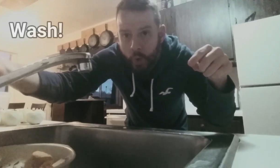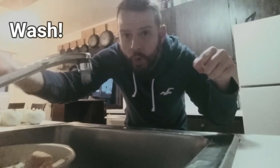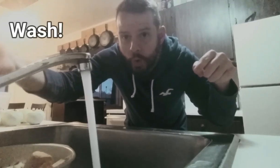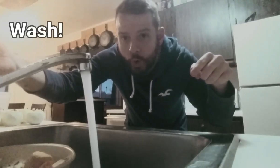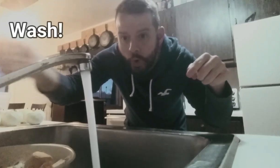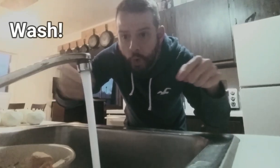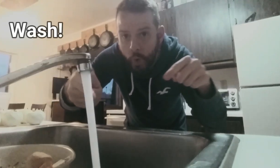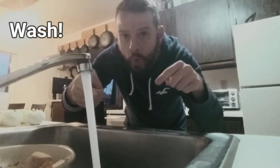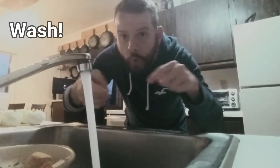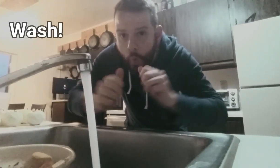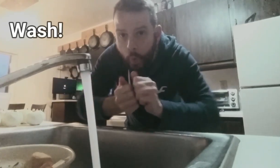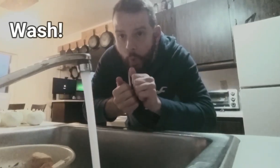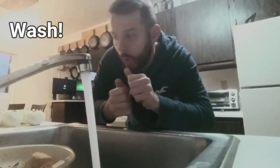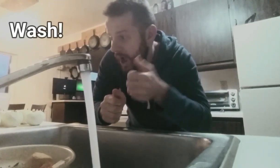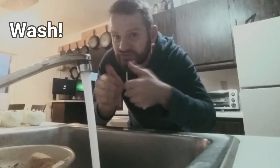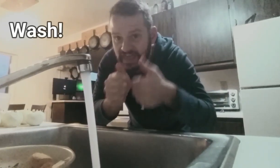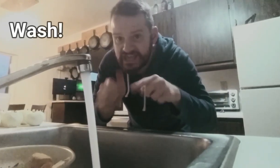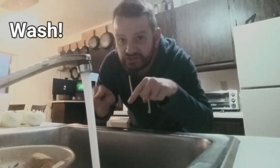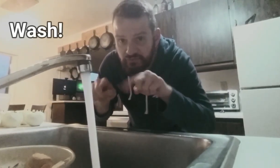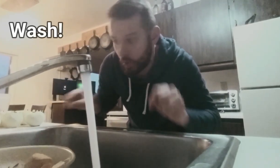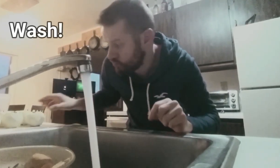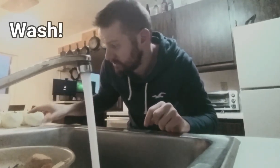[WATER RUNNING] wash all of them.